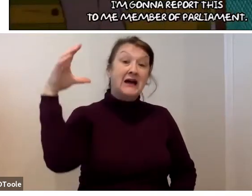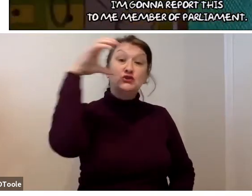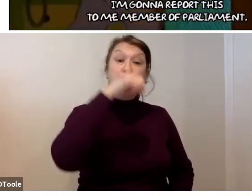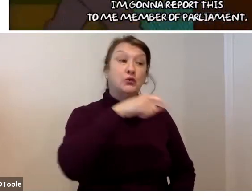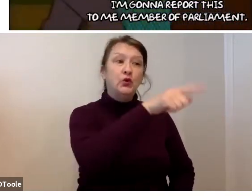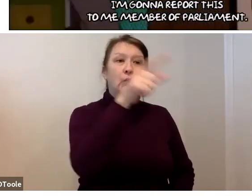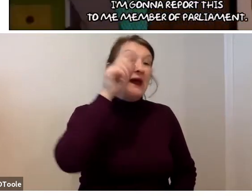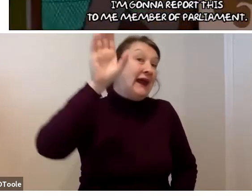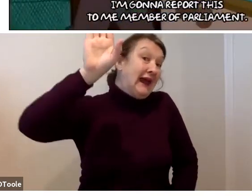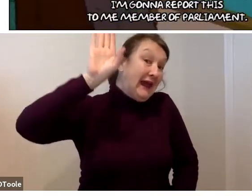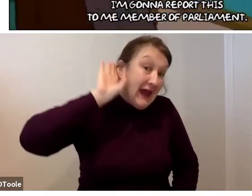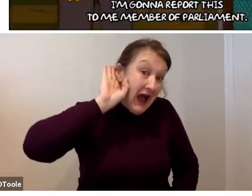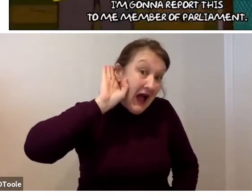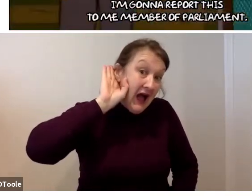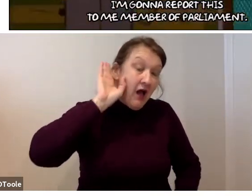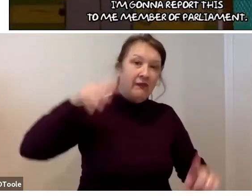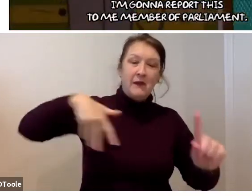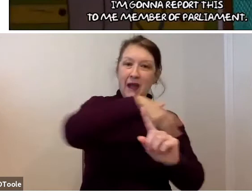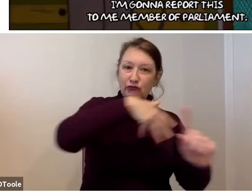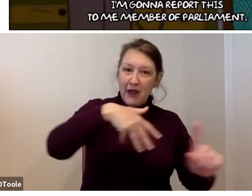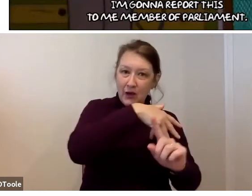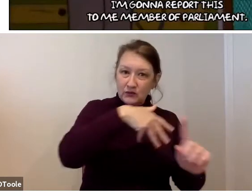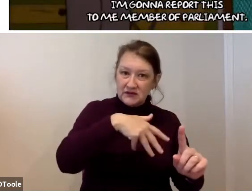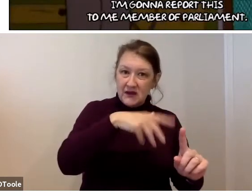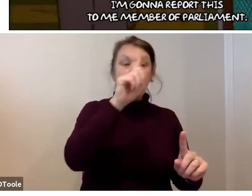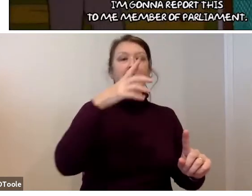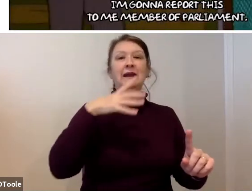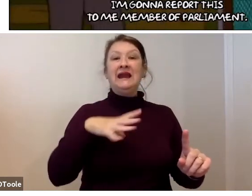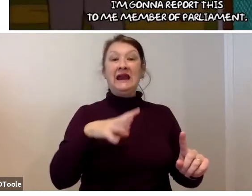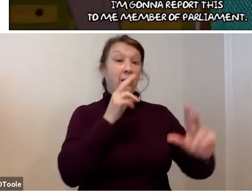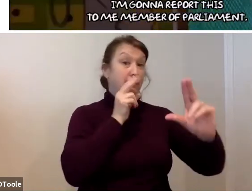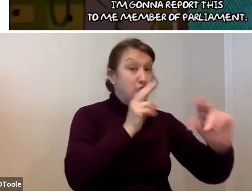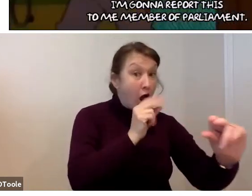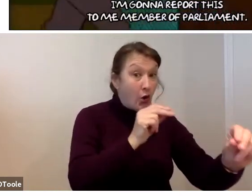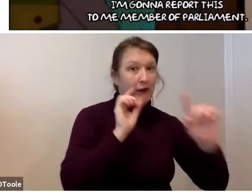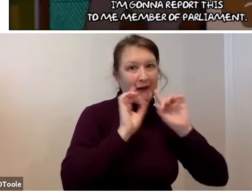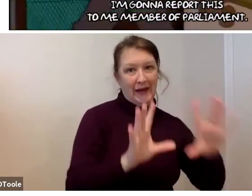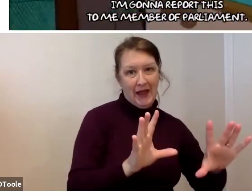clarification or dialogue in the form of text.